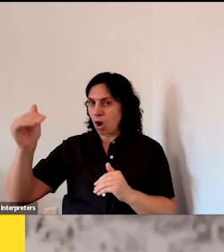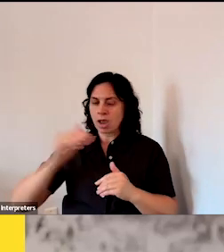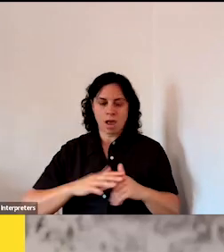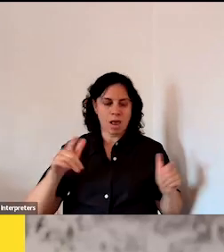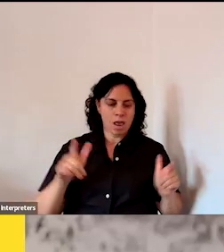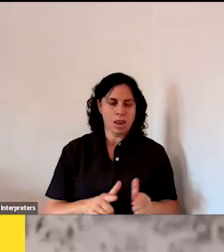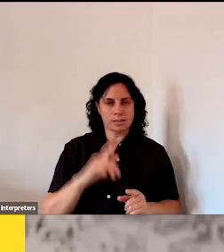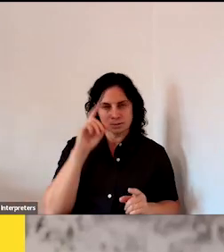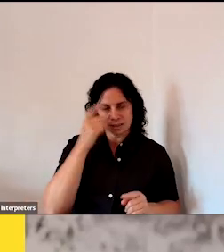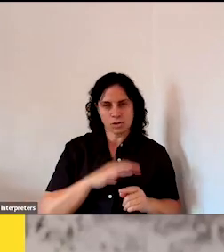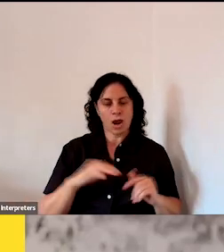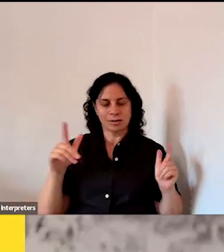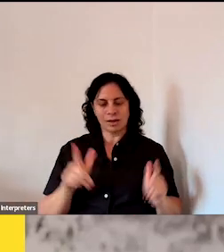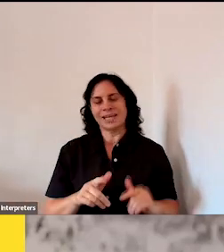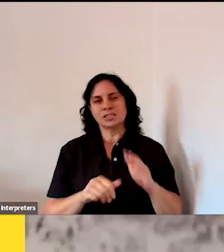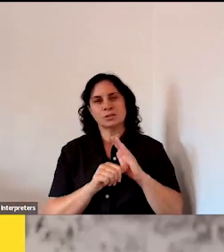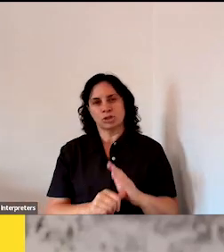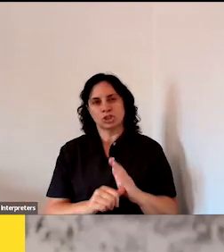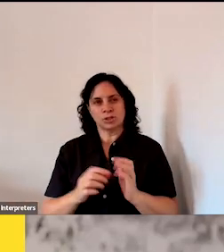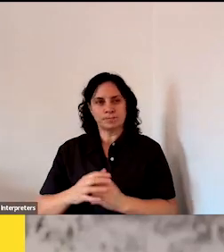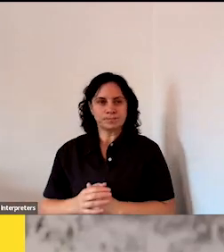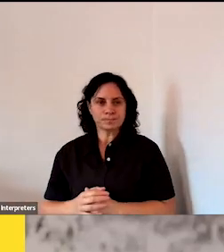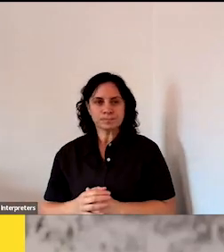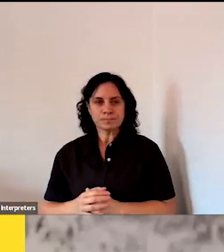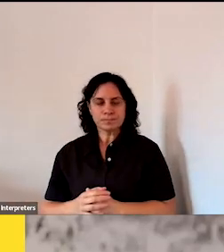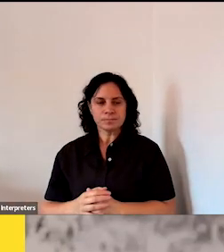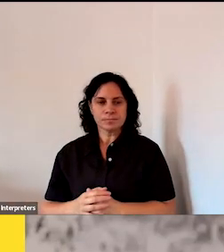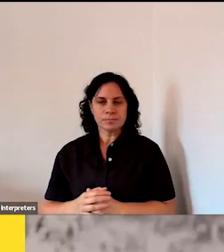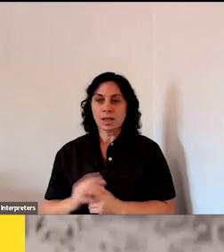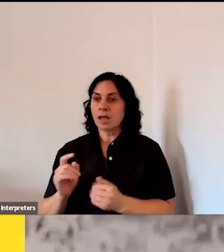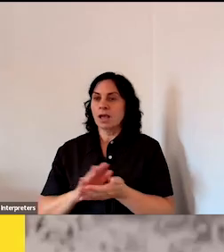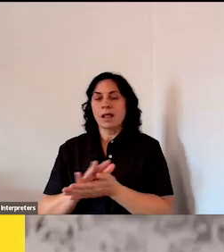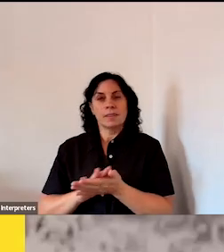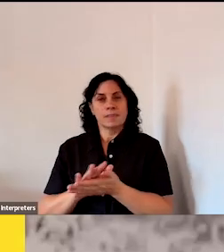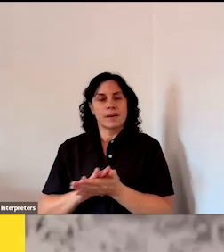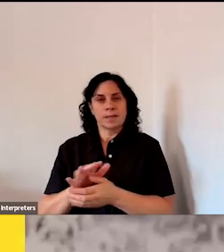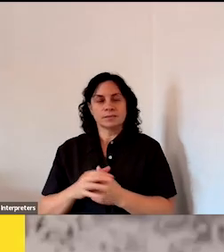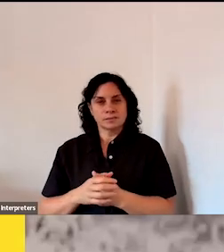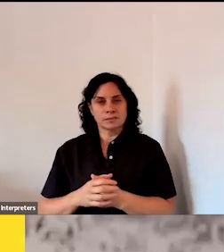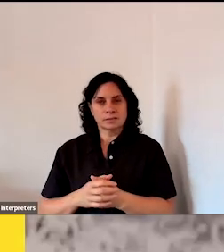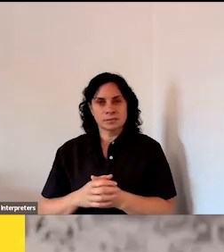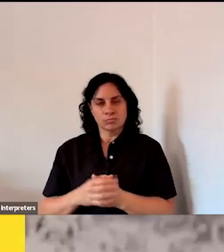and lower depression symptoms. This means that even when we consider other things happening